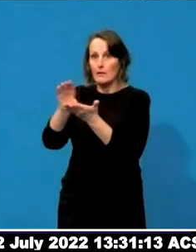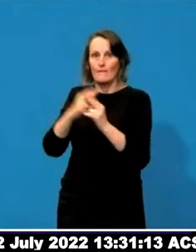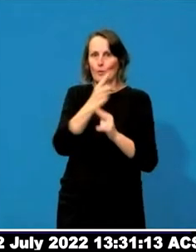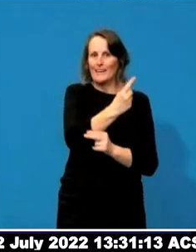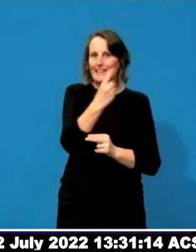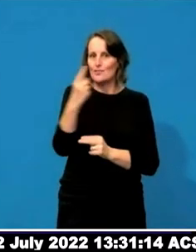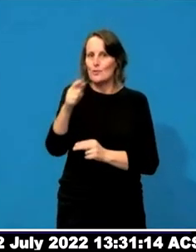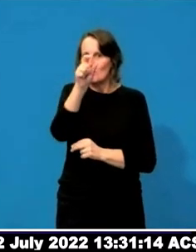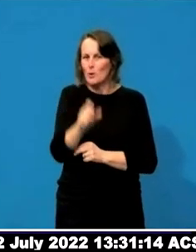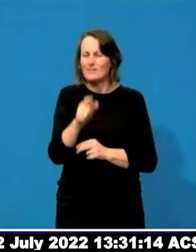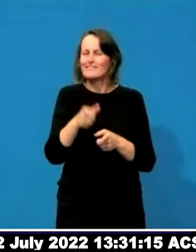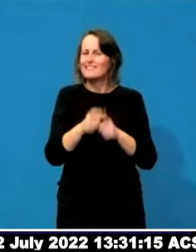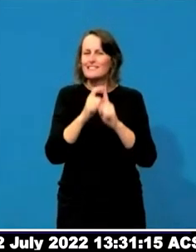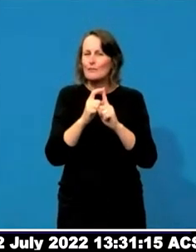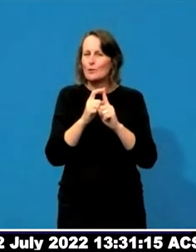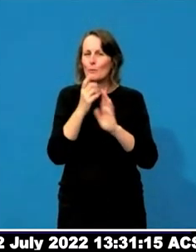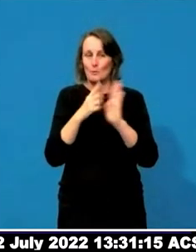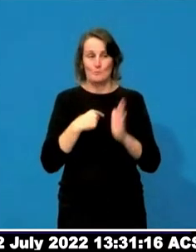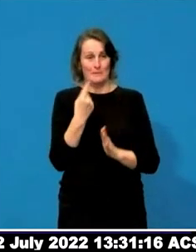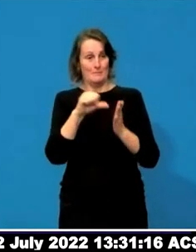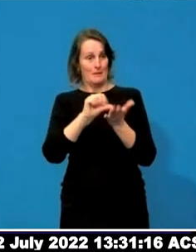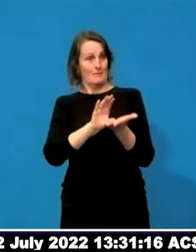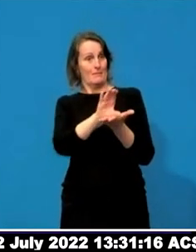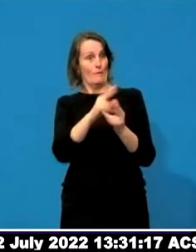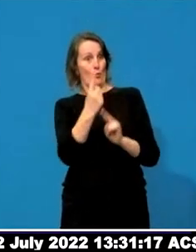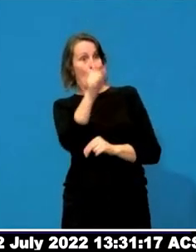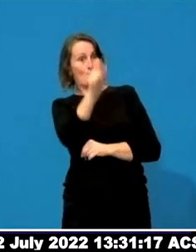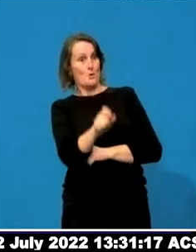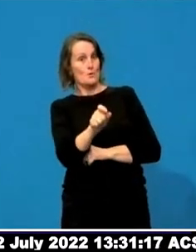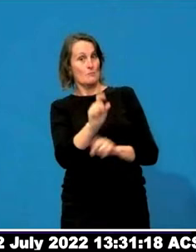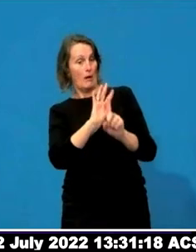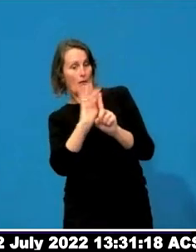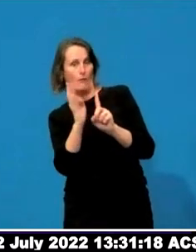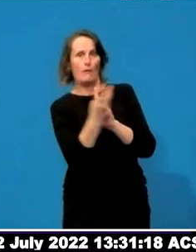because that funding is focused on the person with the disability and not all the people around them.